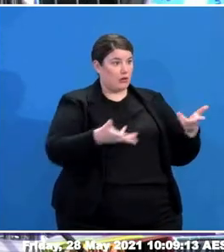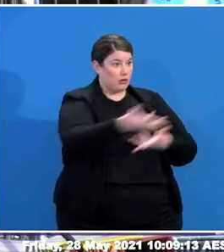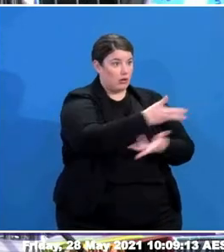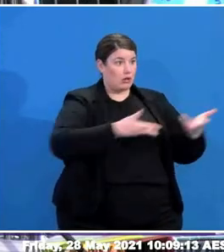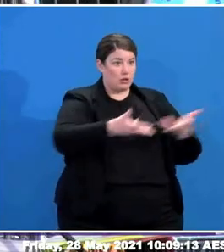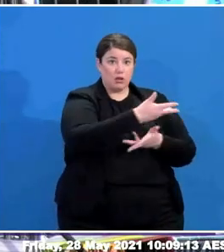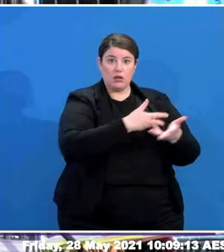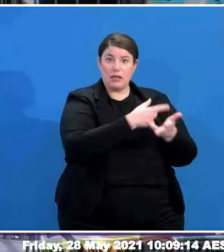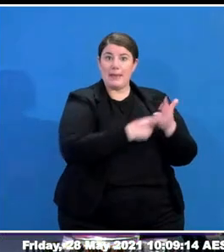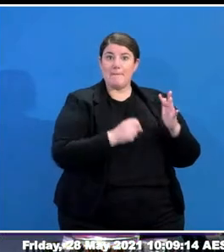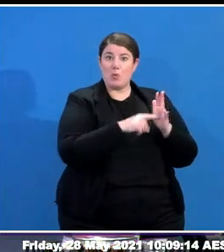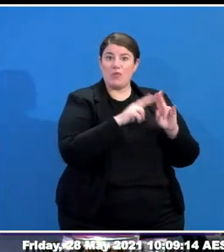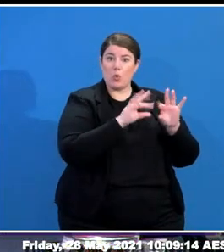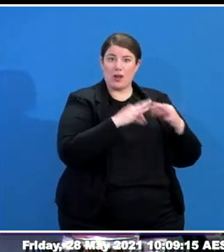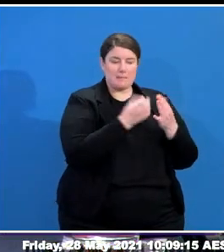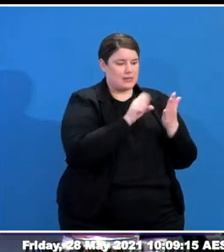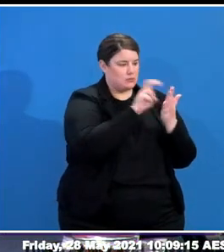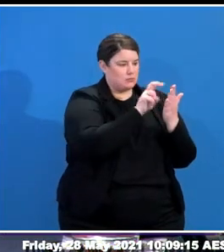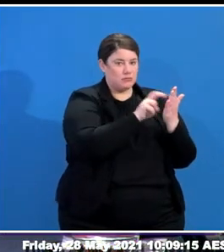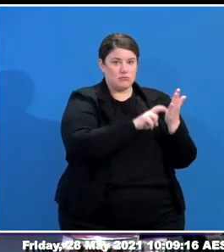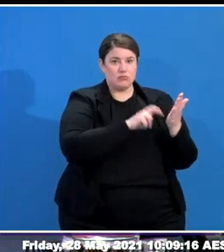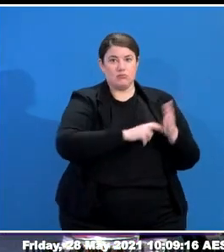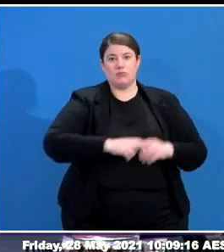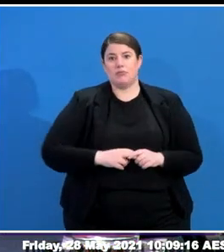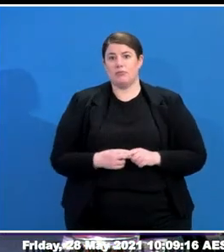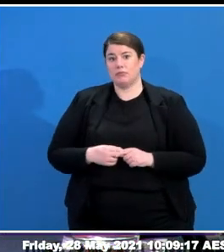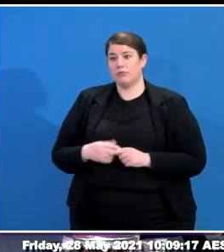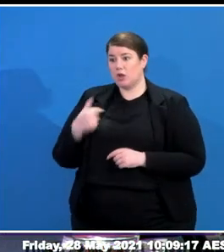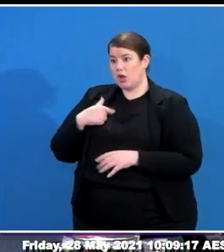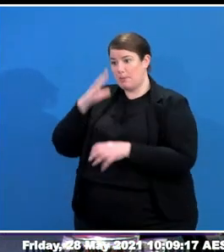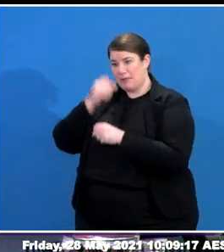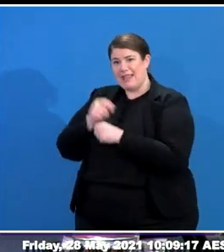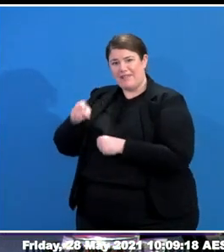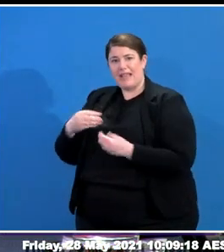importance to the organisation? I believe he is a professional company secretary and a lawyer.